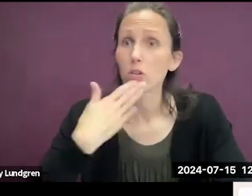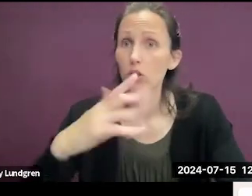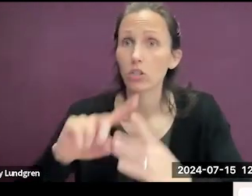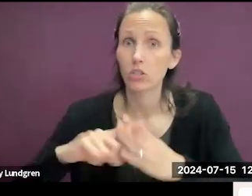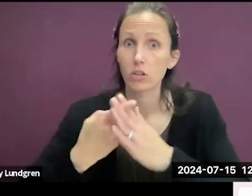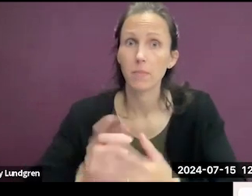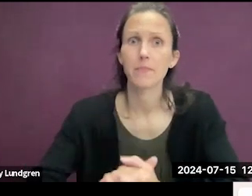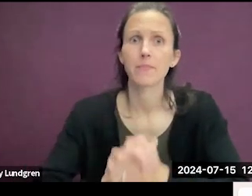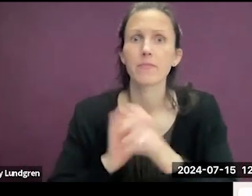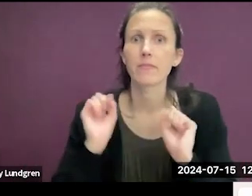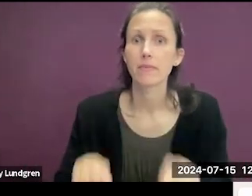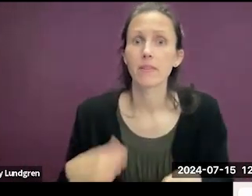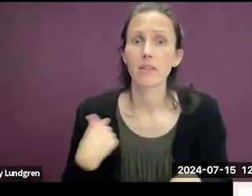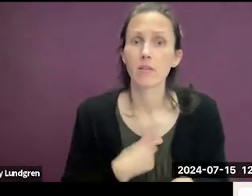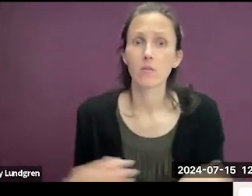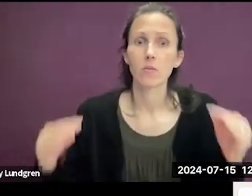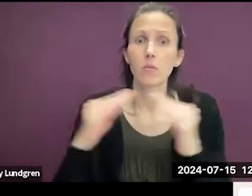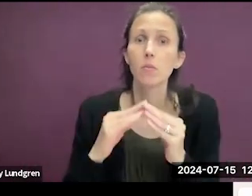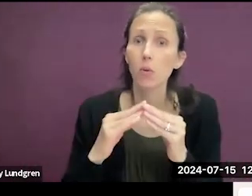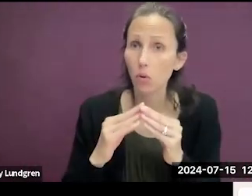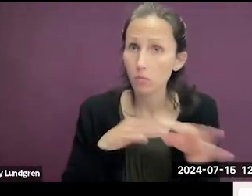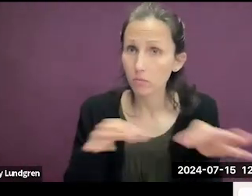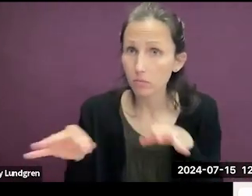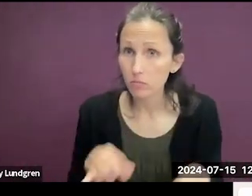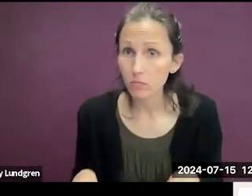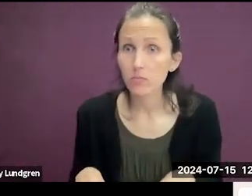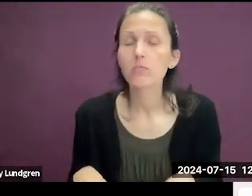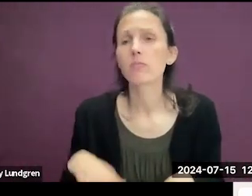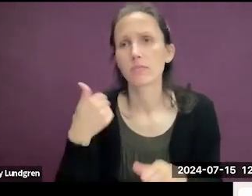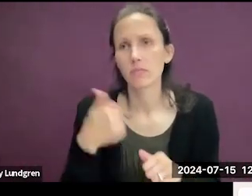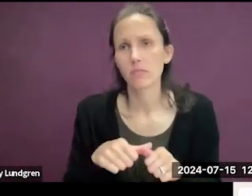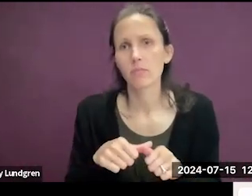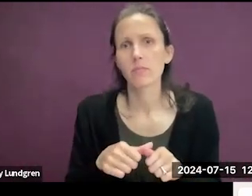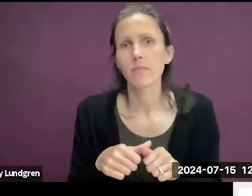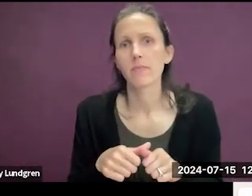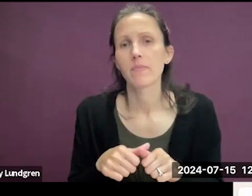but can we be a little bit more descriptive? So remember that we're talking about flowers